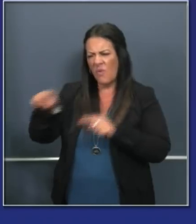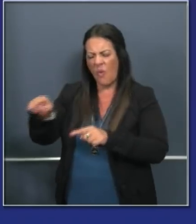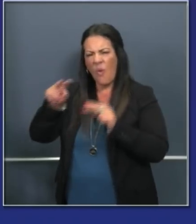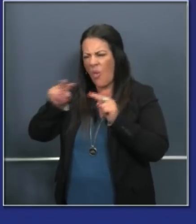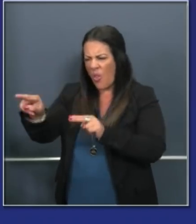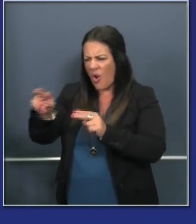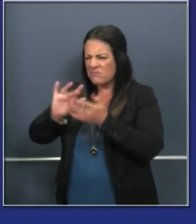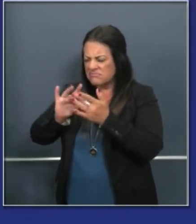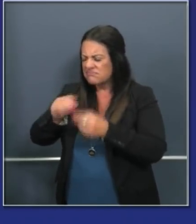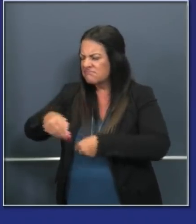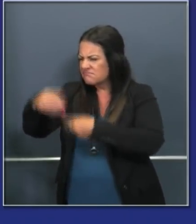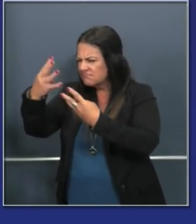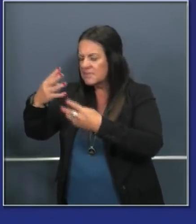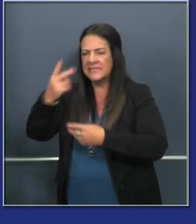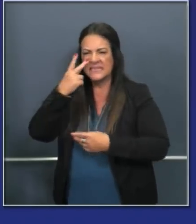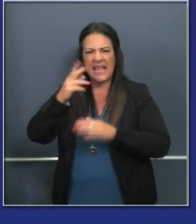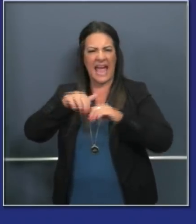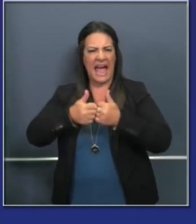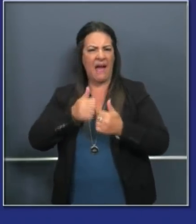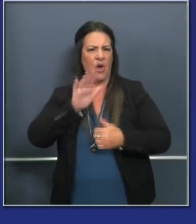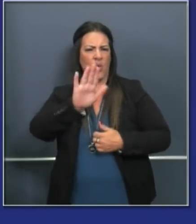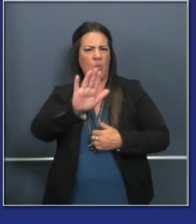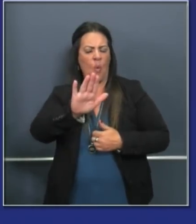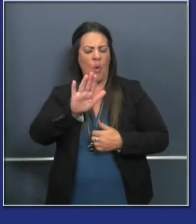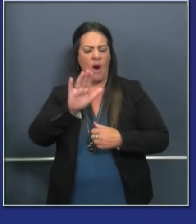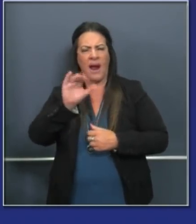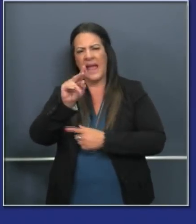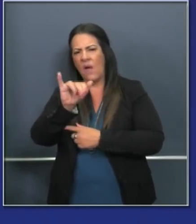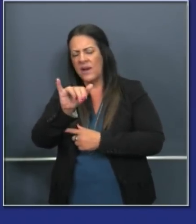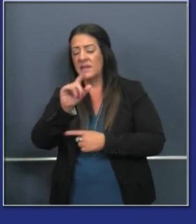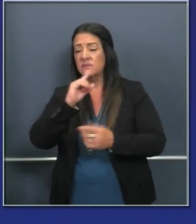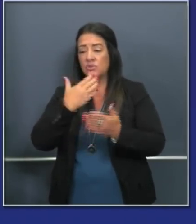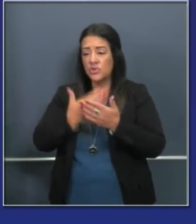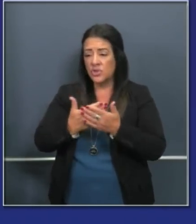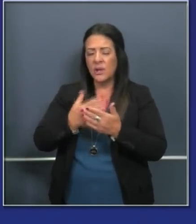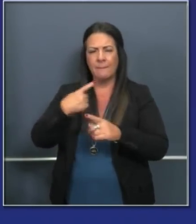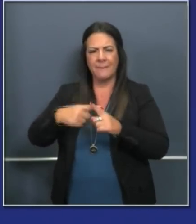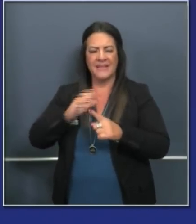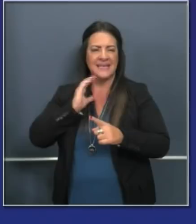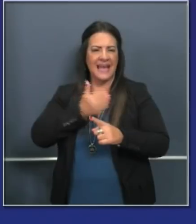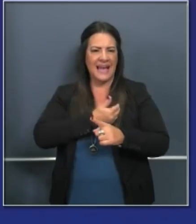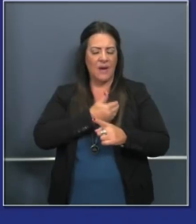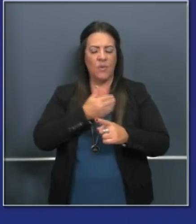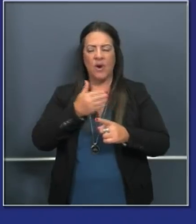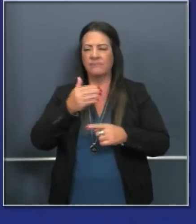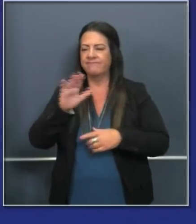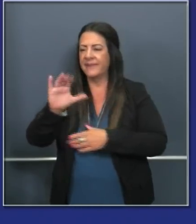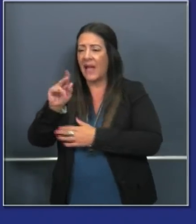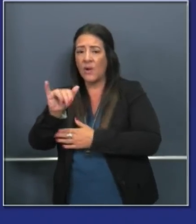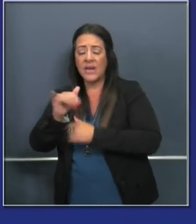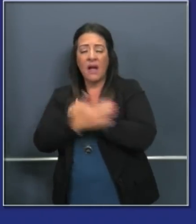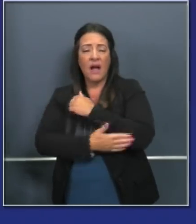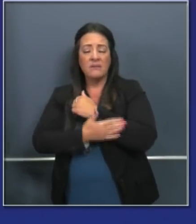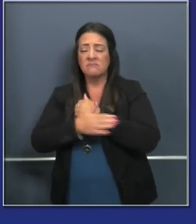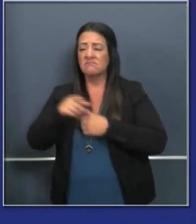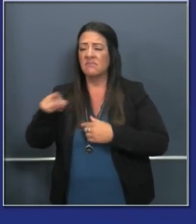PUBLIC PLATFORM COVID-19 THAT'S IA DOT GOV TO CHECK AND SEE HOW YOUR COUNTY IS DOING